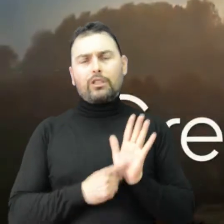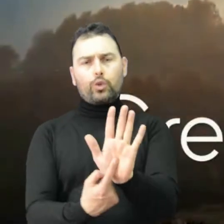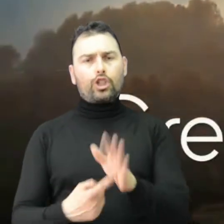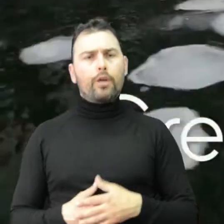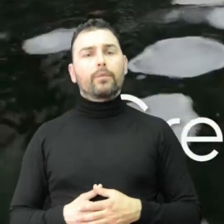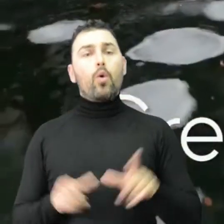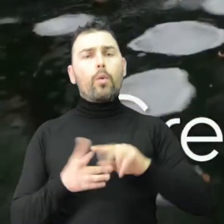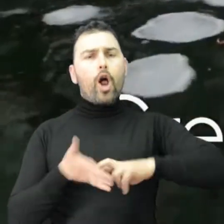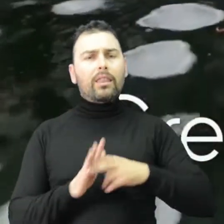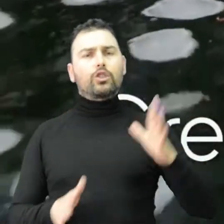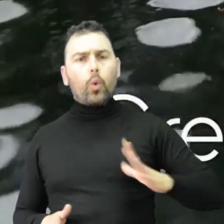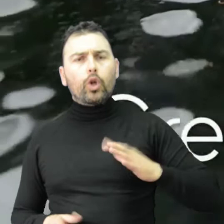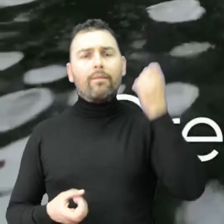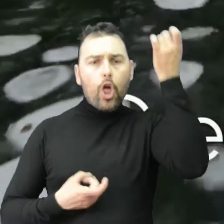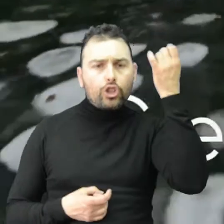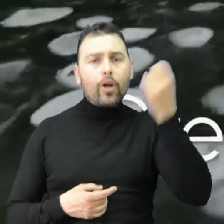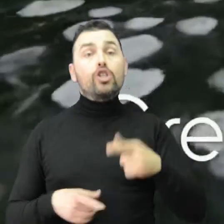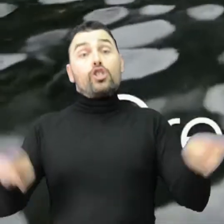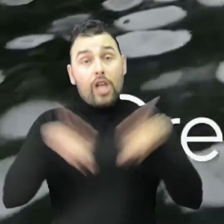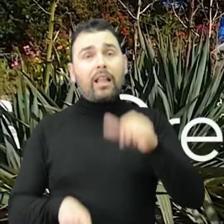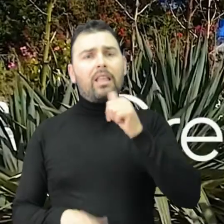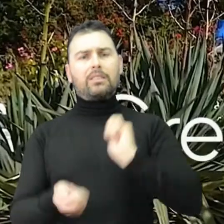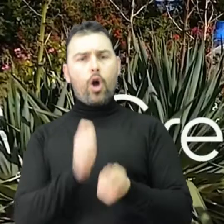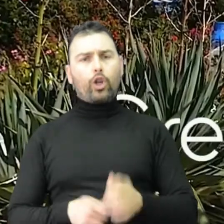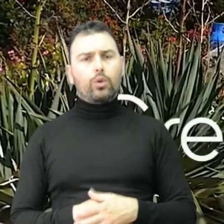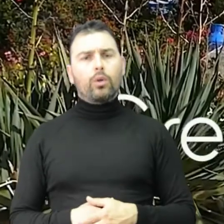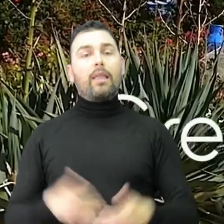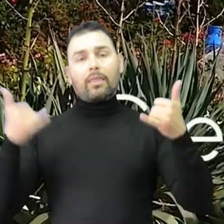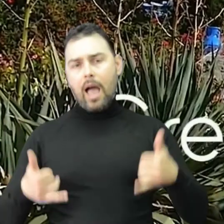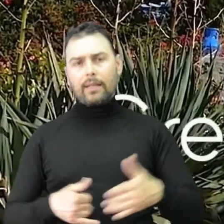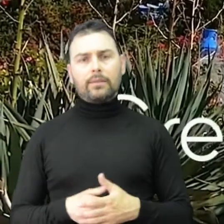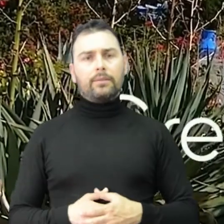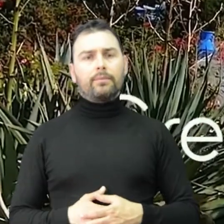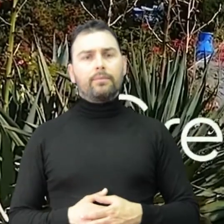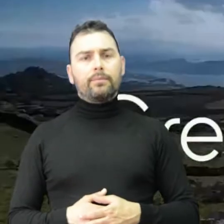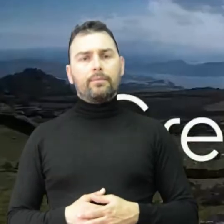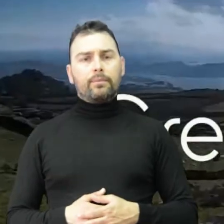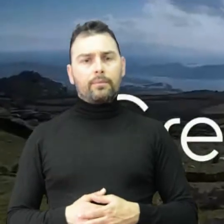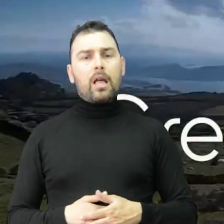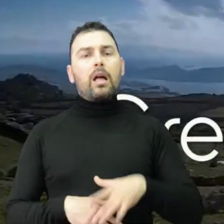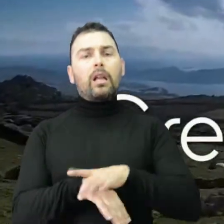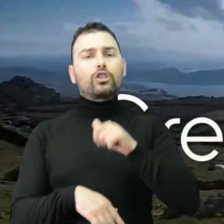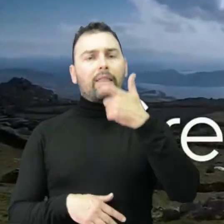the luxury of simplicity delights the senses unfolds as a human pace.